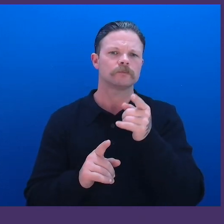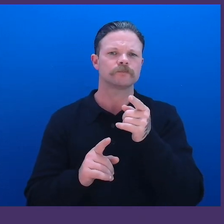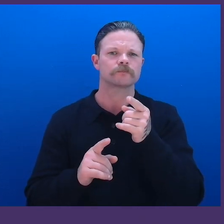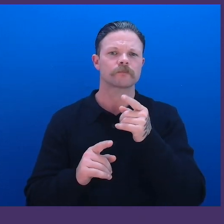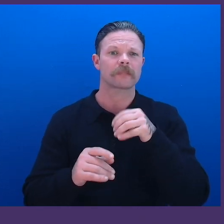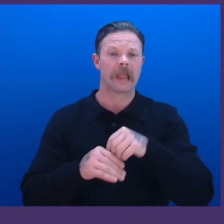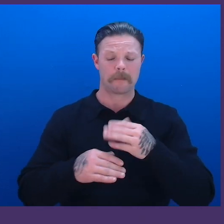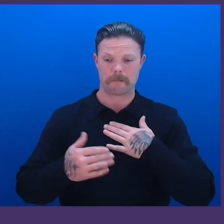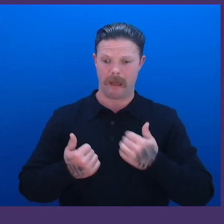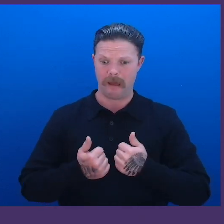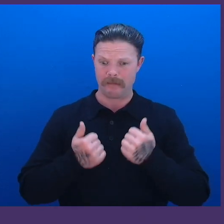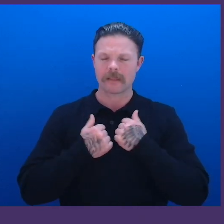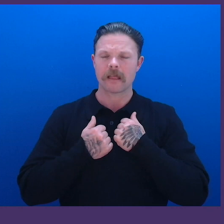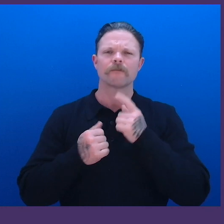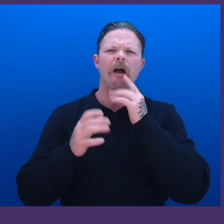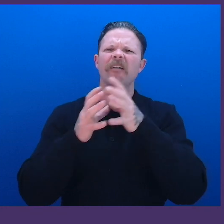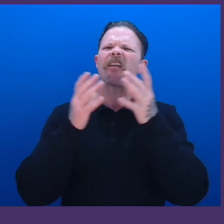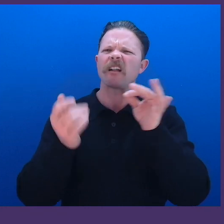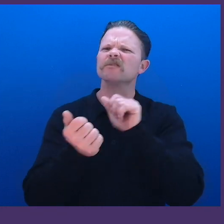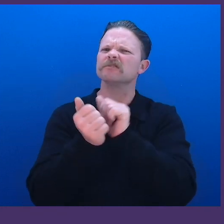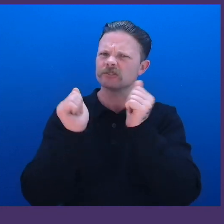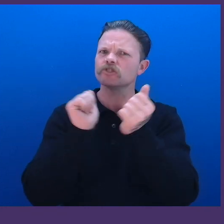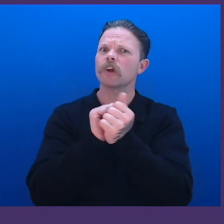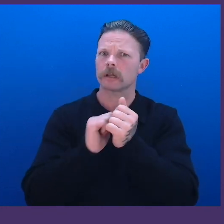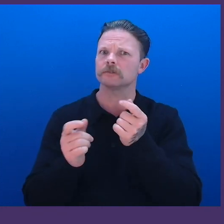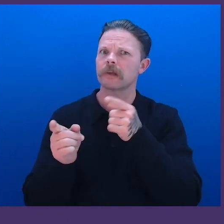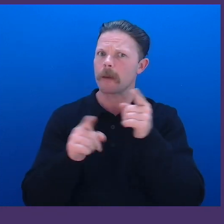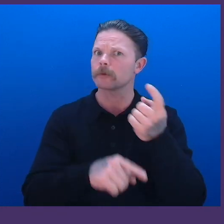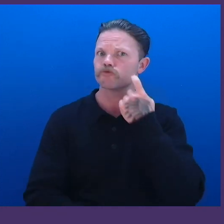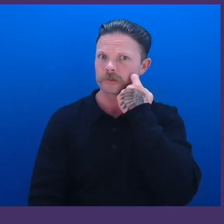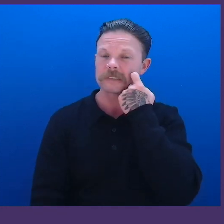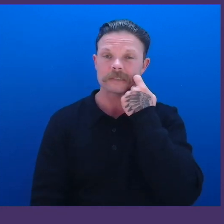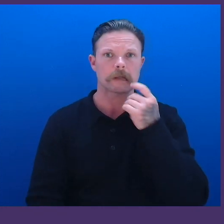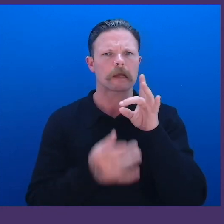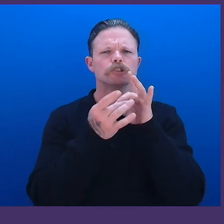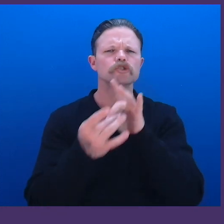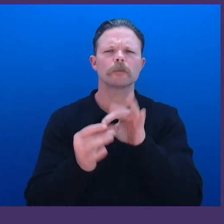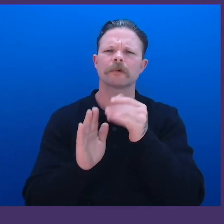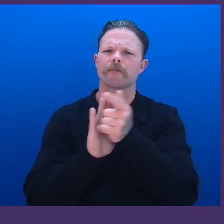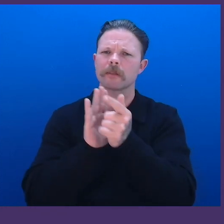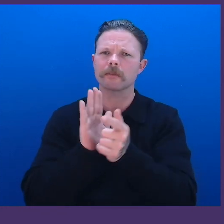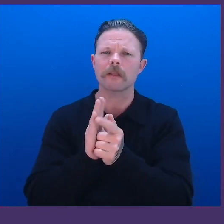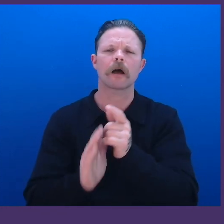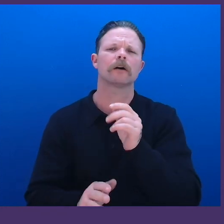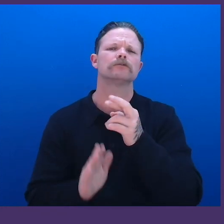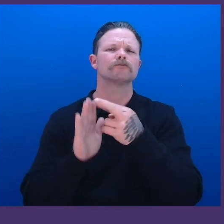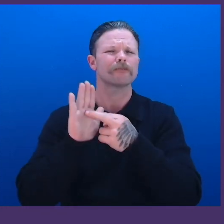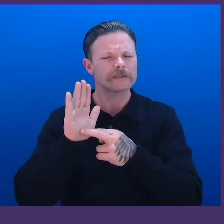a lot of change has happened recently in terms of laws and regulations and movements forward, things